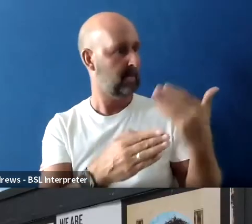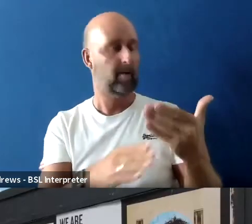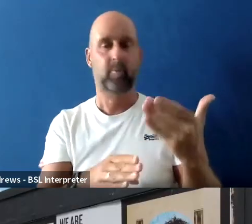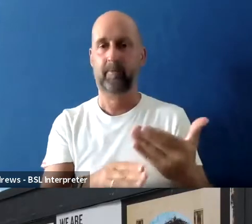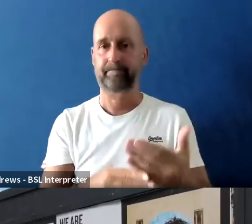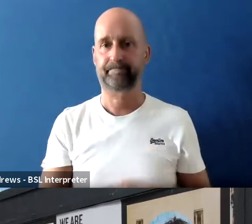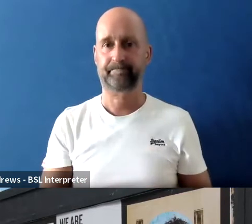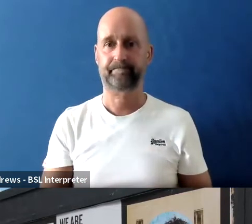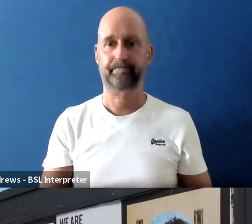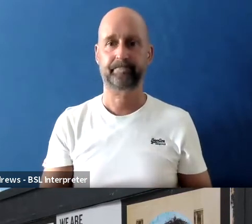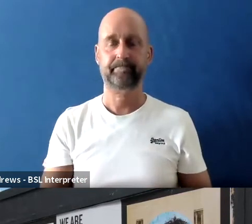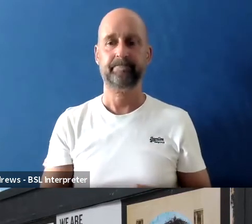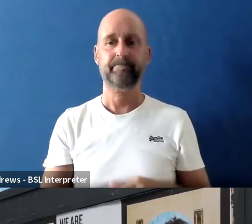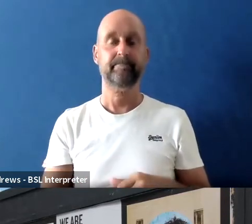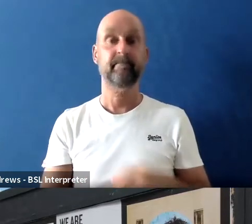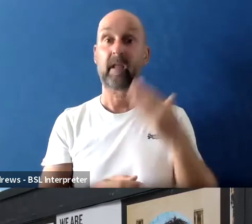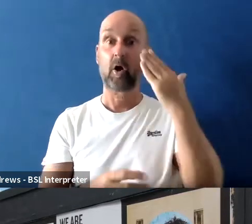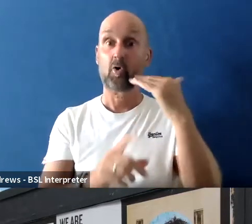These included racism, the climate crisis,